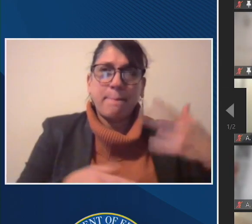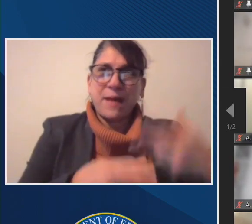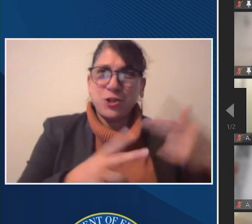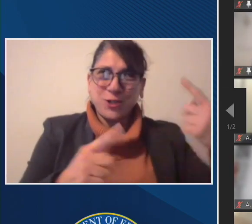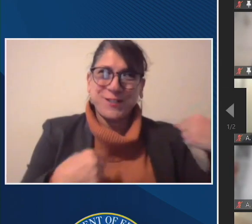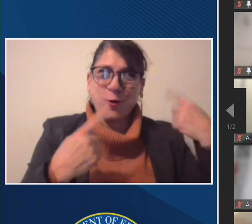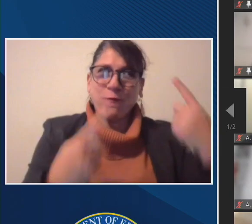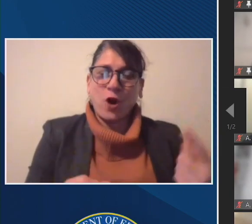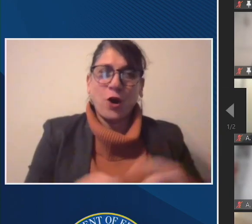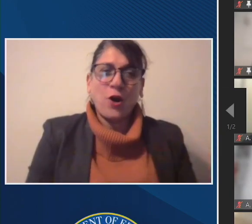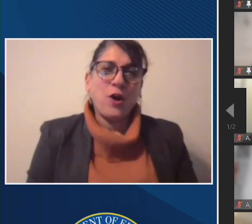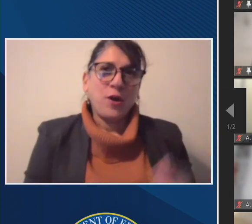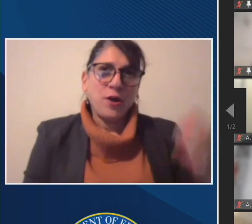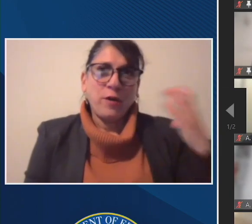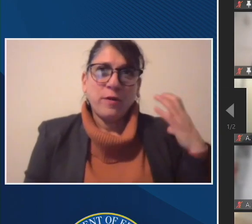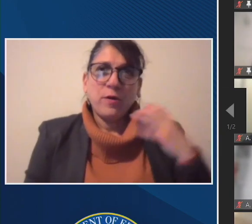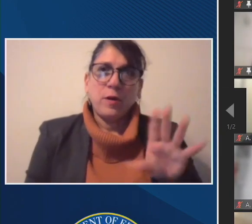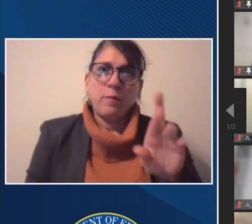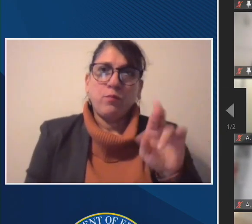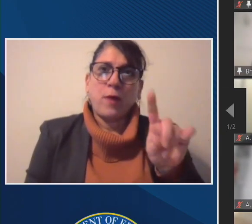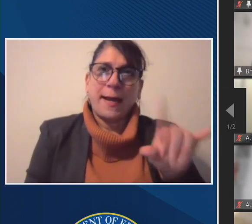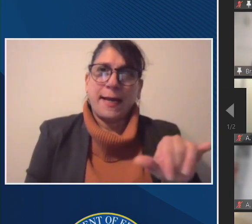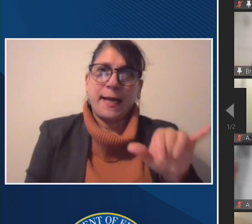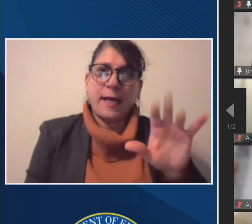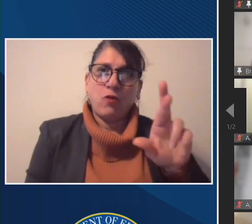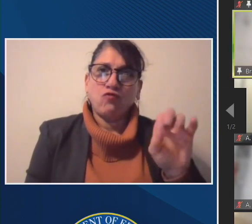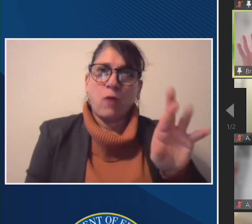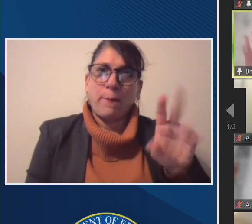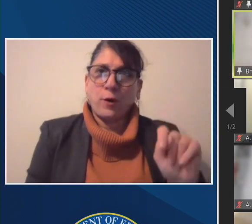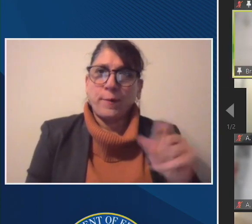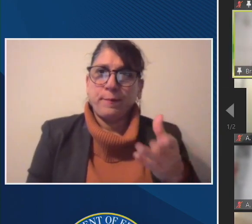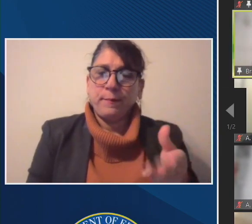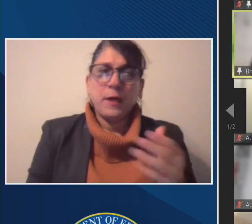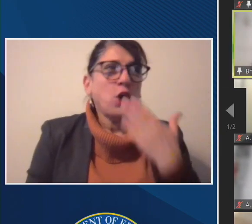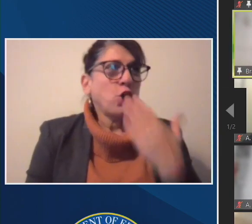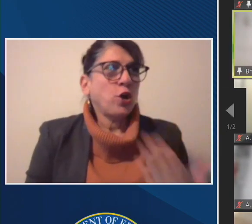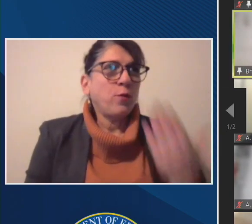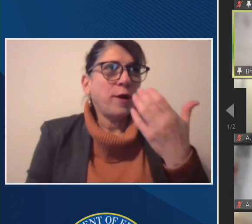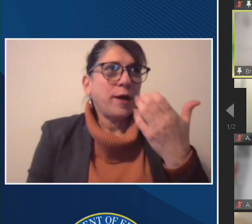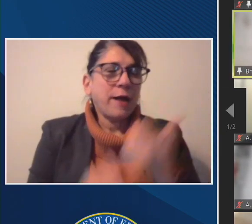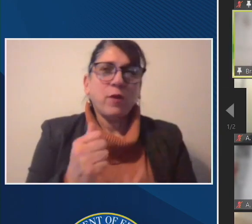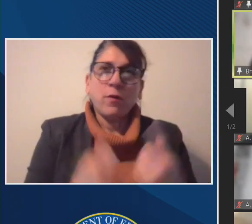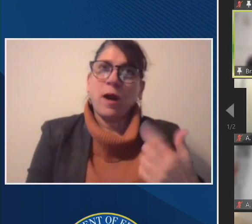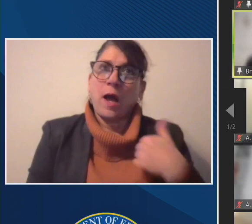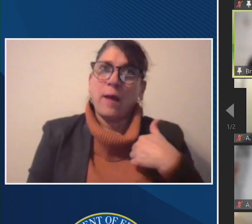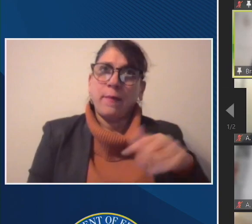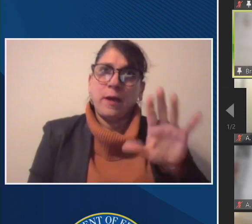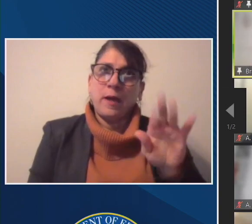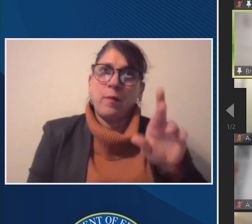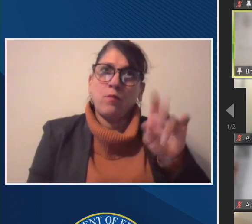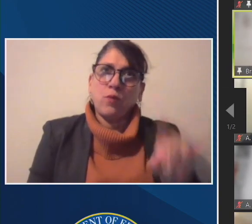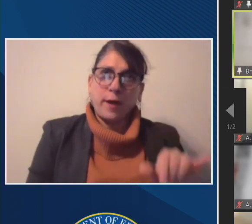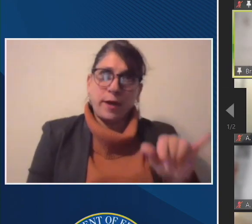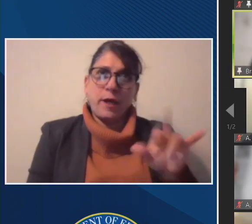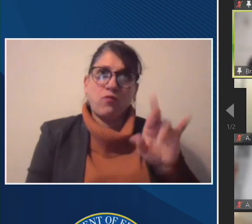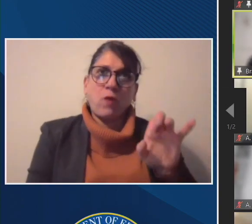Commissioner, Brady Roberts. Morning, everyone. Brady Roberts from the Philadelphia field office of FMCS.